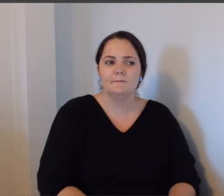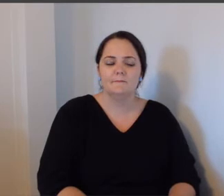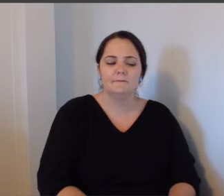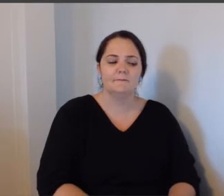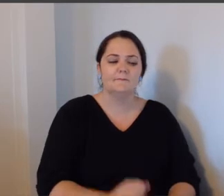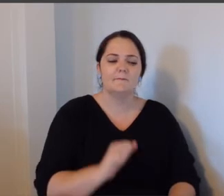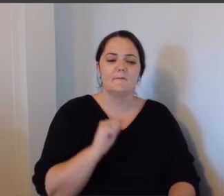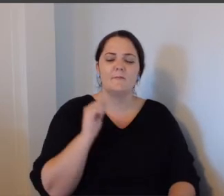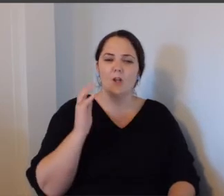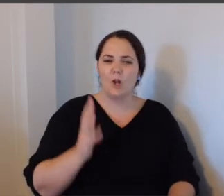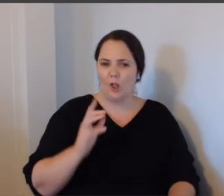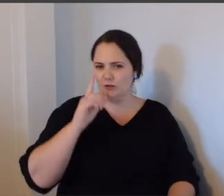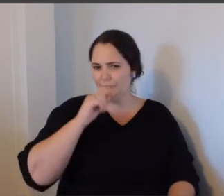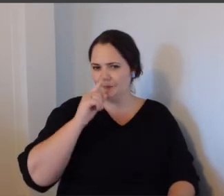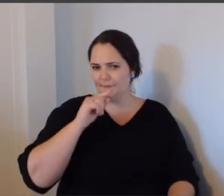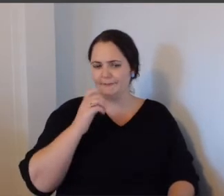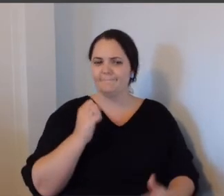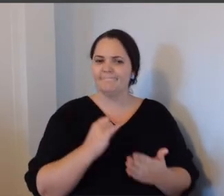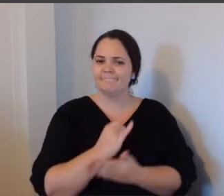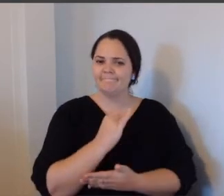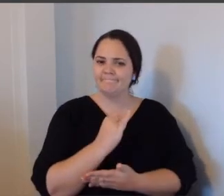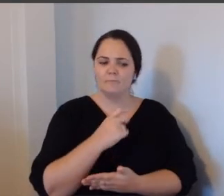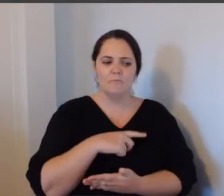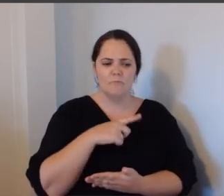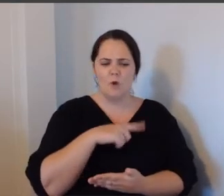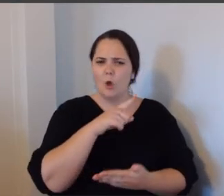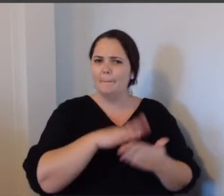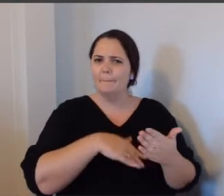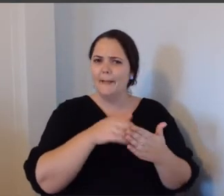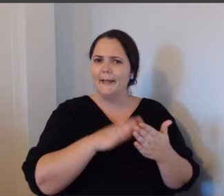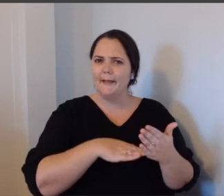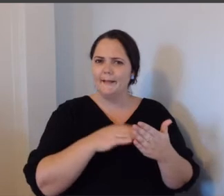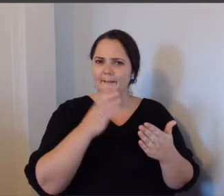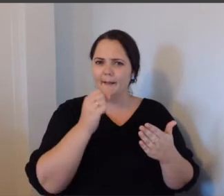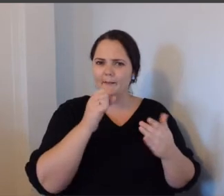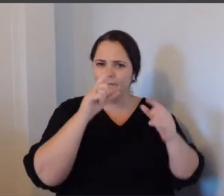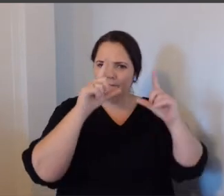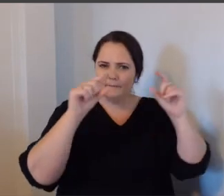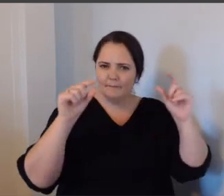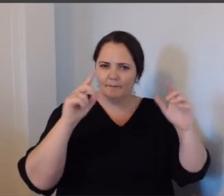unfinished or blank areas on the canvas and if you have a close look at the image, you can see